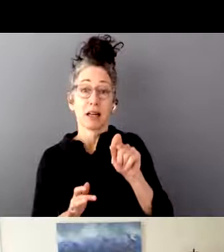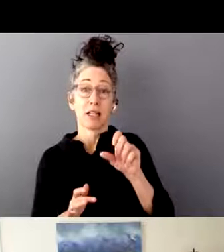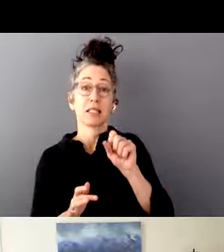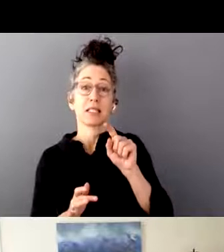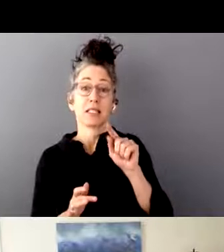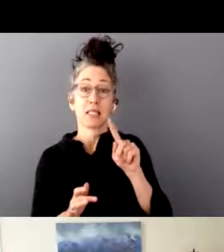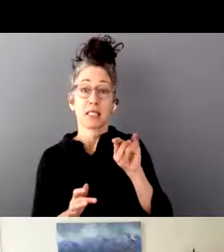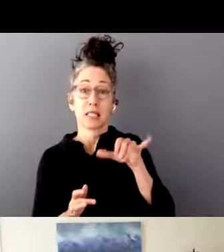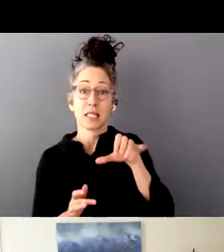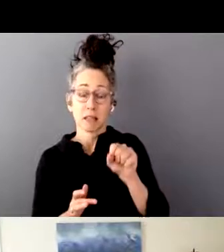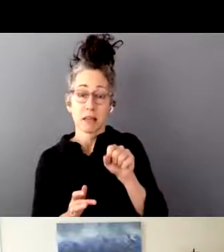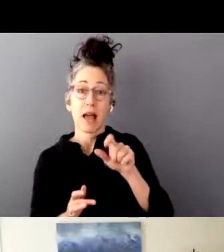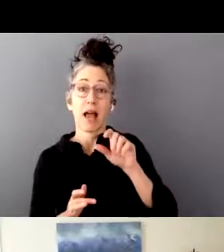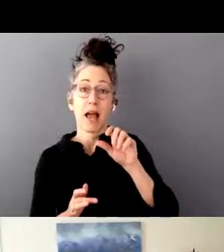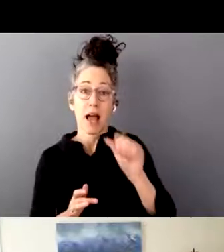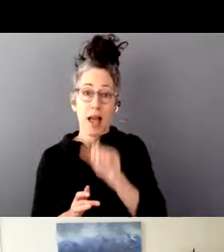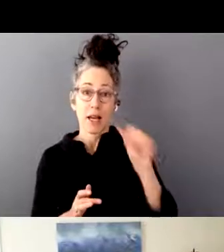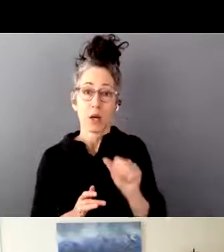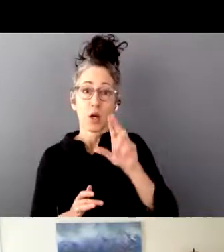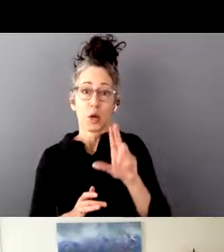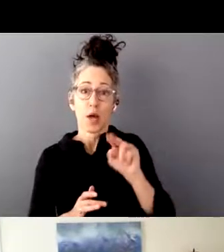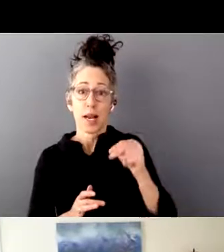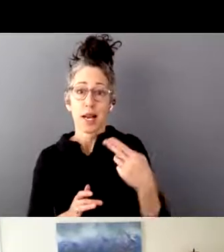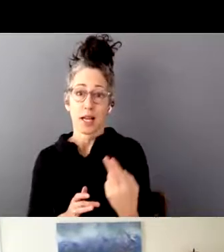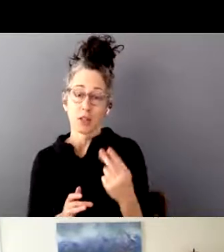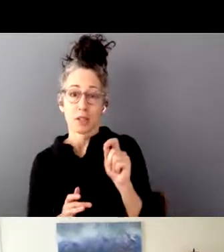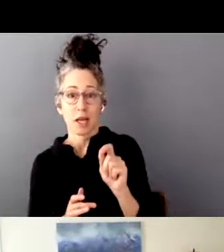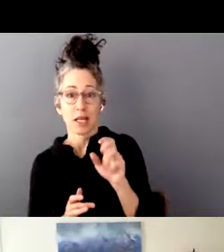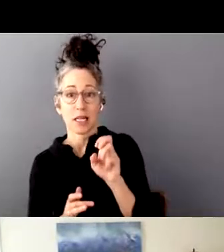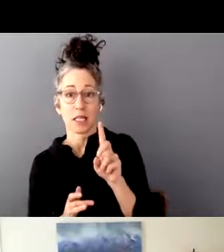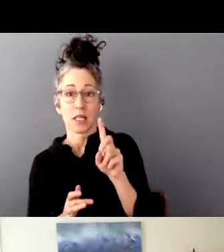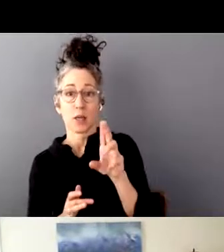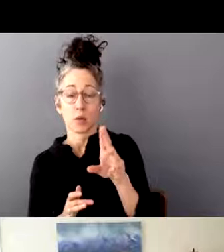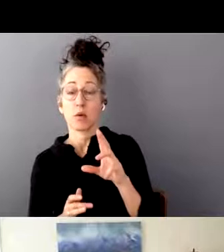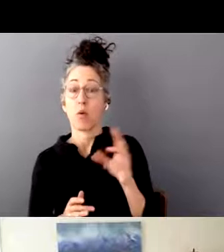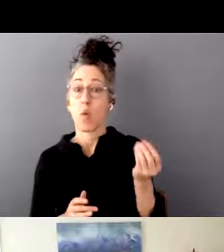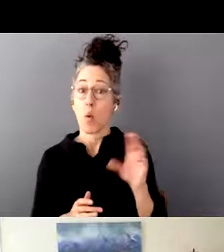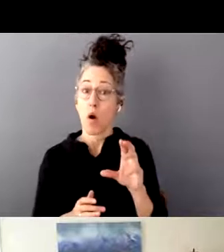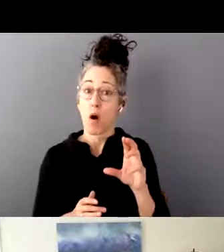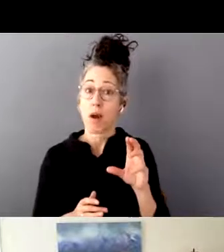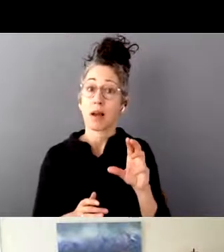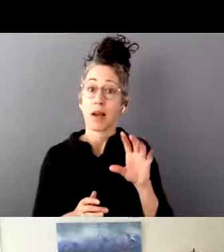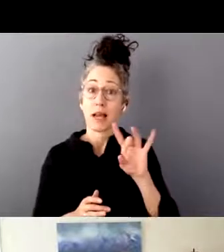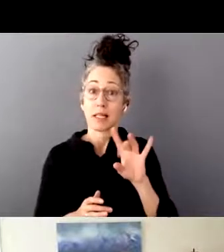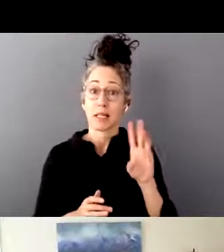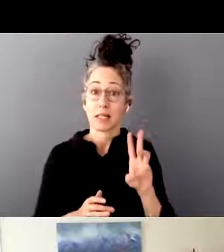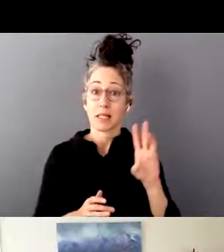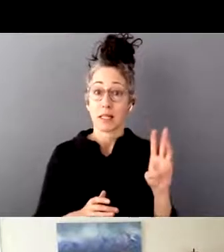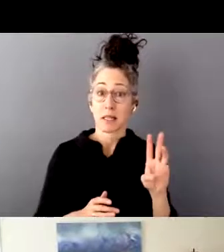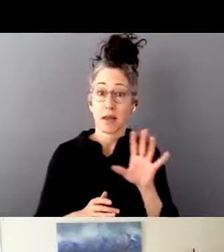If you have any questions after the webinar, you can contact us at disability.statistics@UNH.edu. Or at 866-538-9521 for more information. Okay, I'm going to turn it over to Kirstin Painter at NIDILRR who is our moderator today.